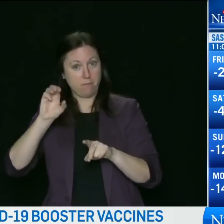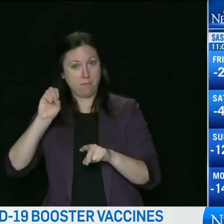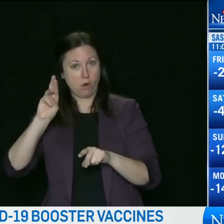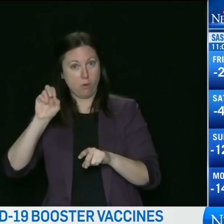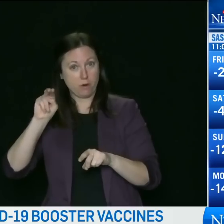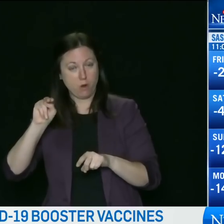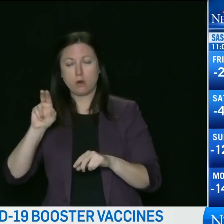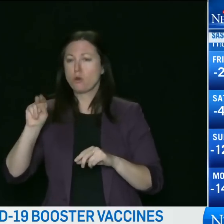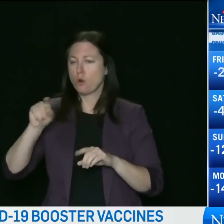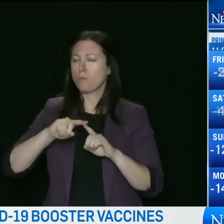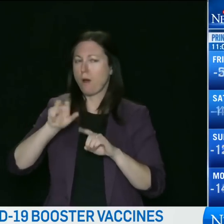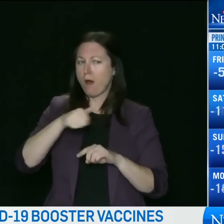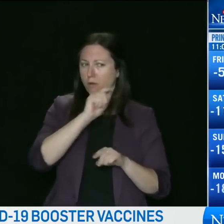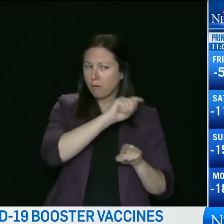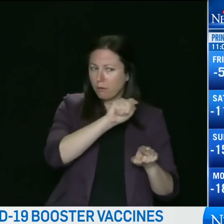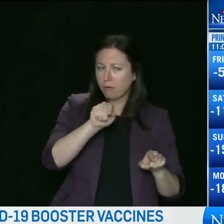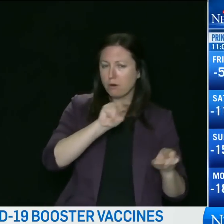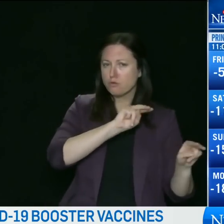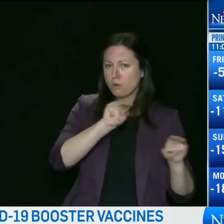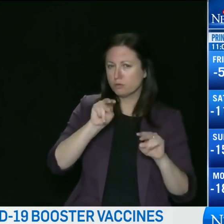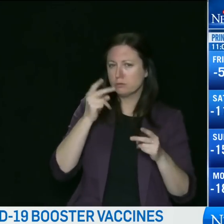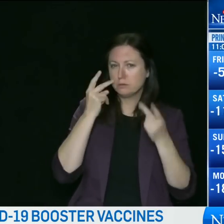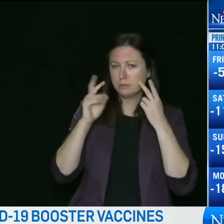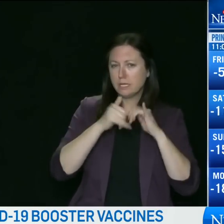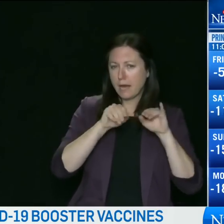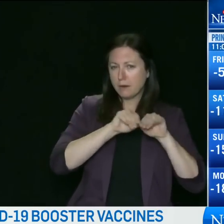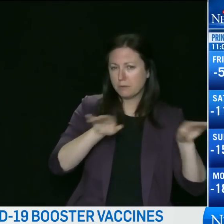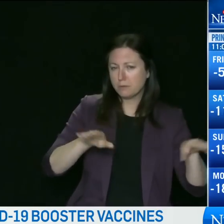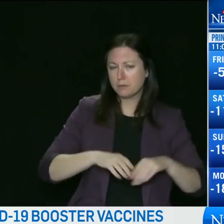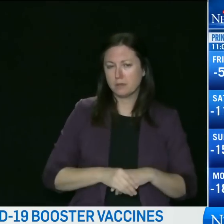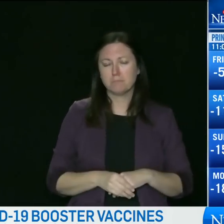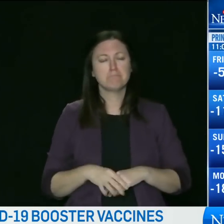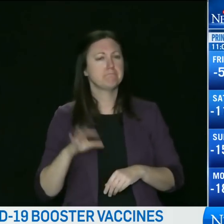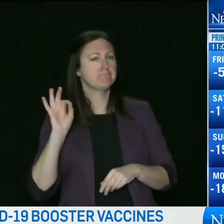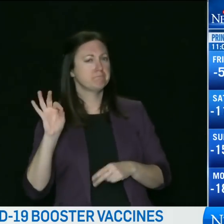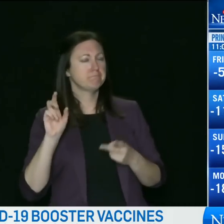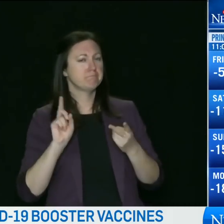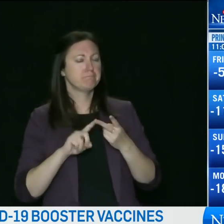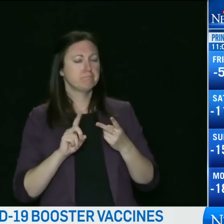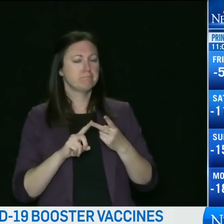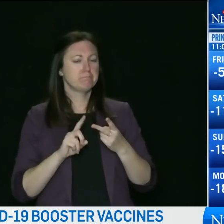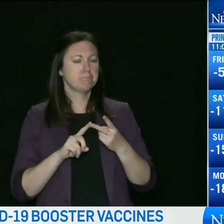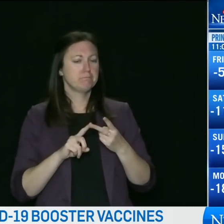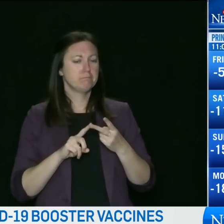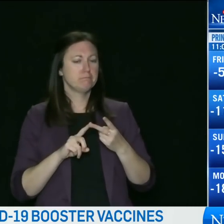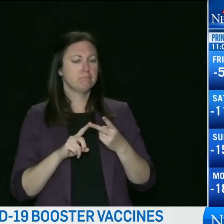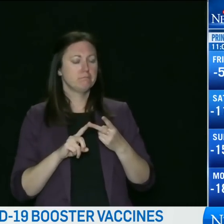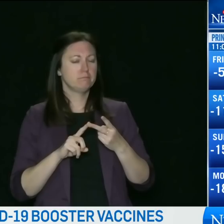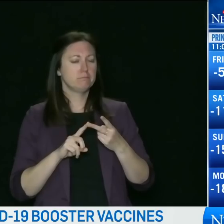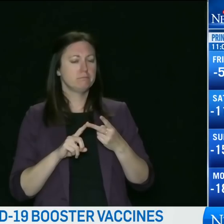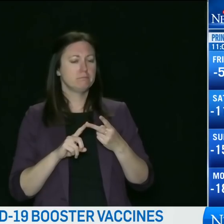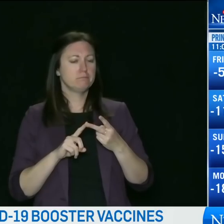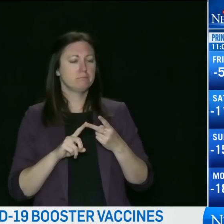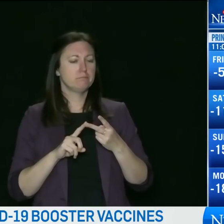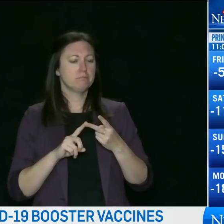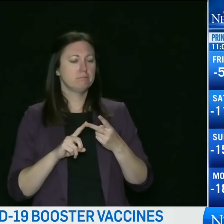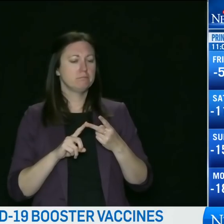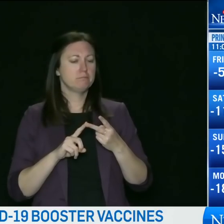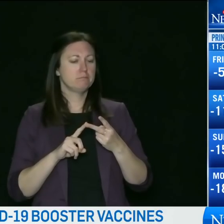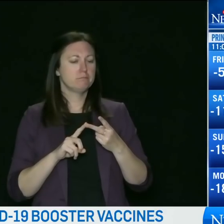I THINK IT IS TIMELY BECAUSE WE